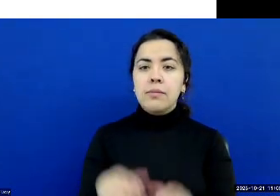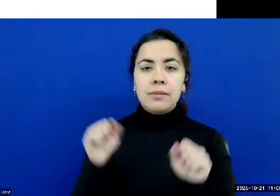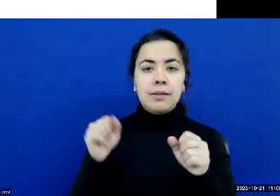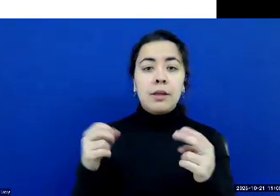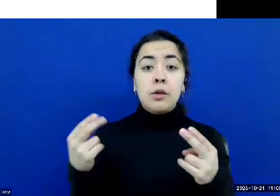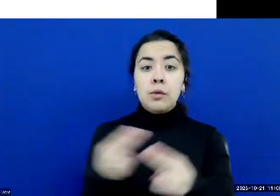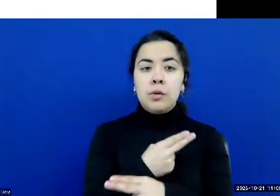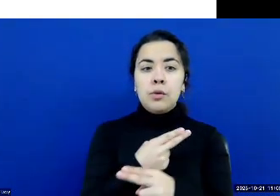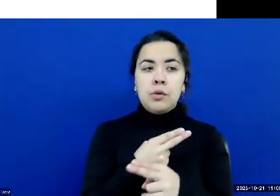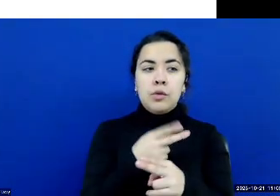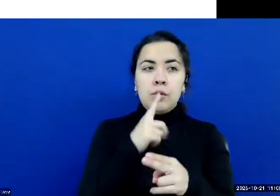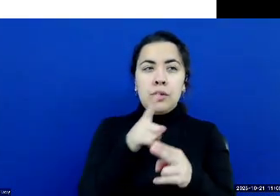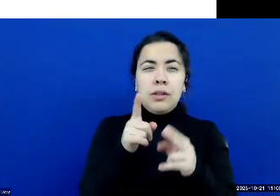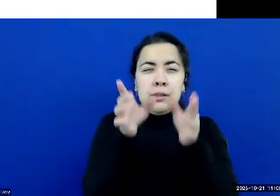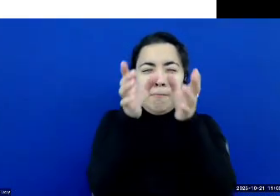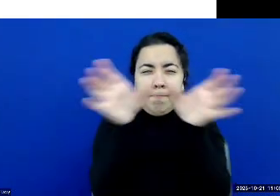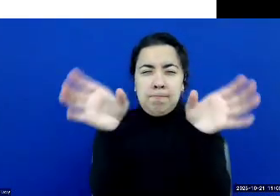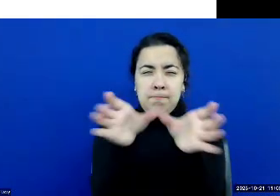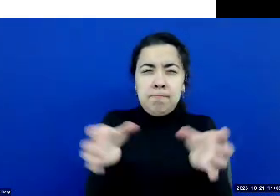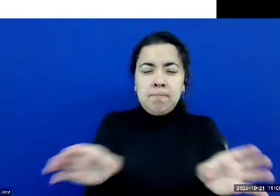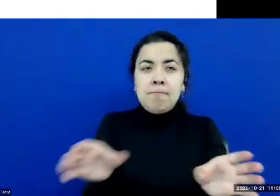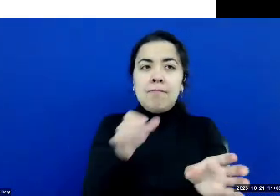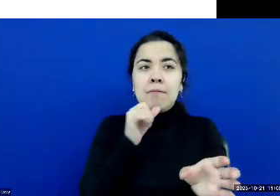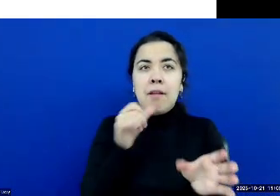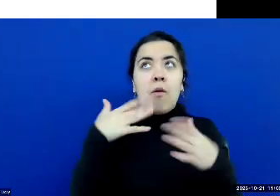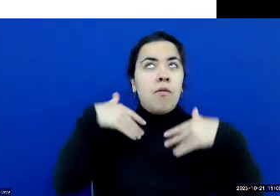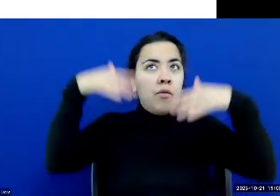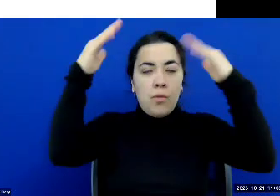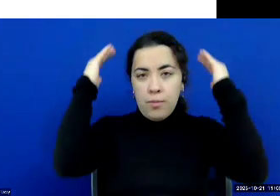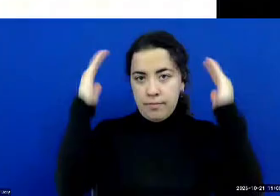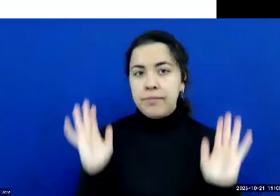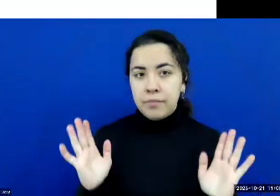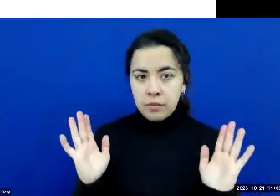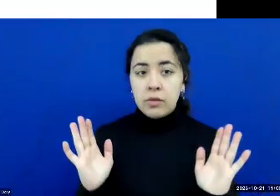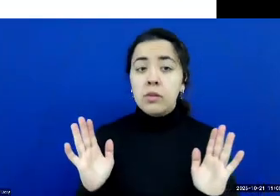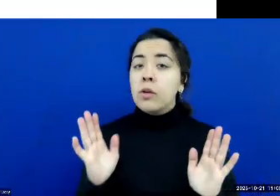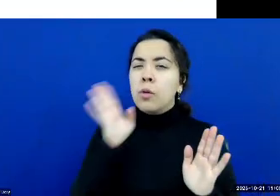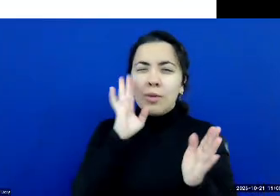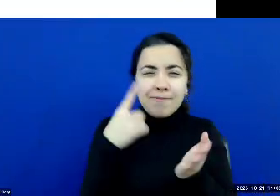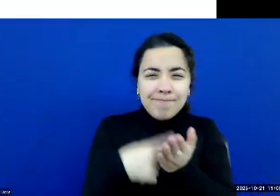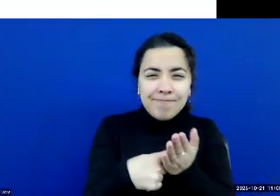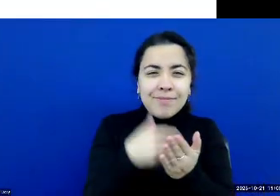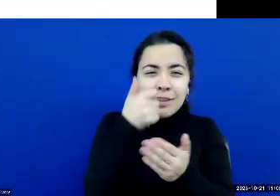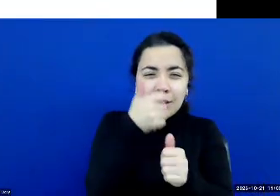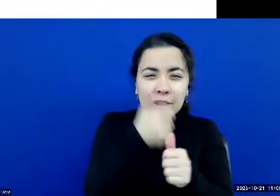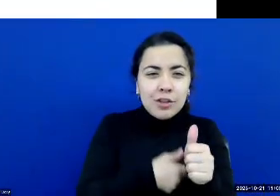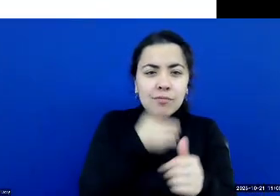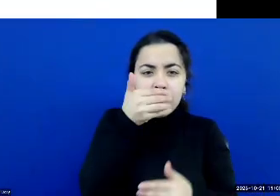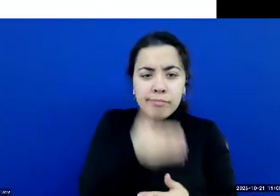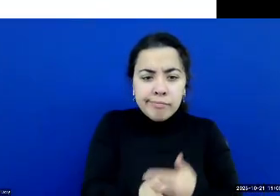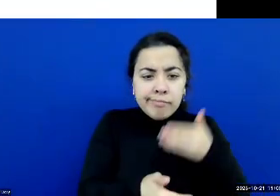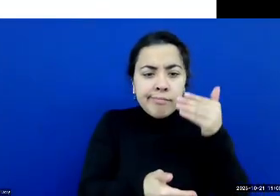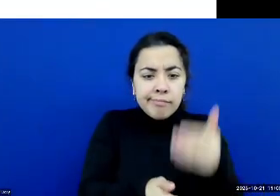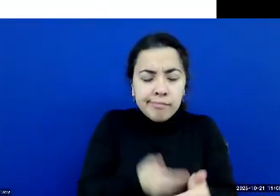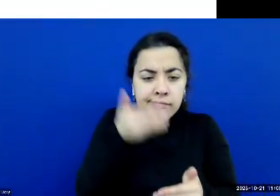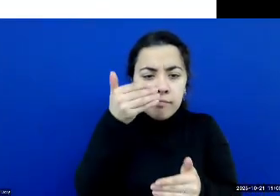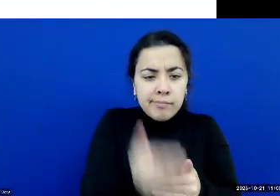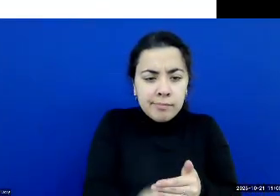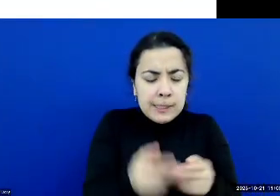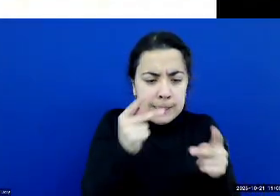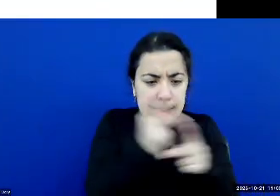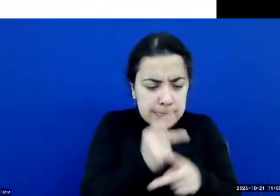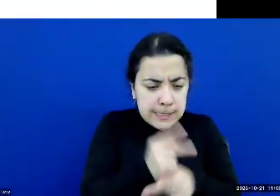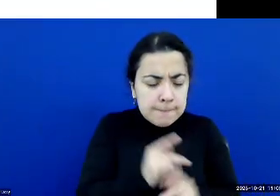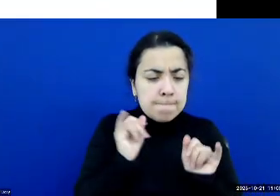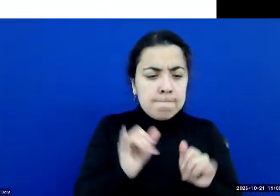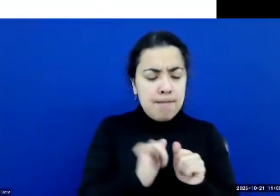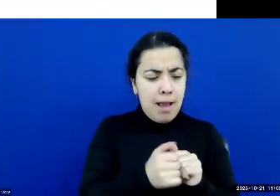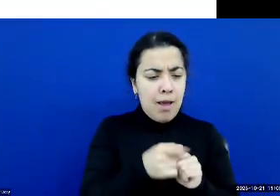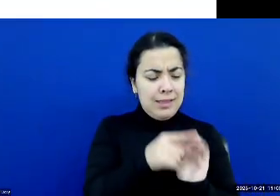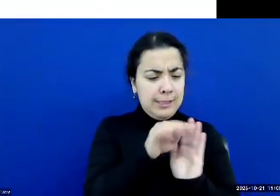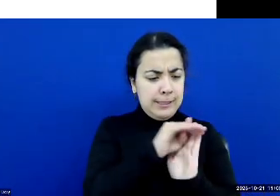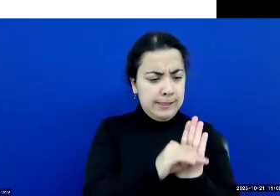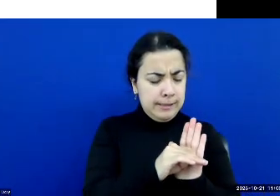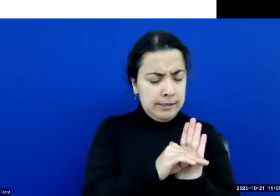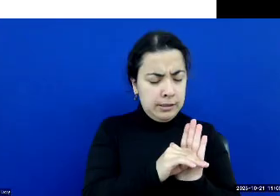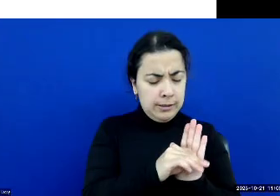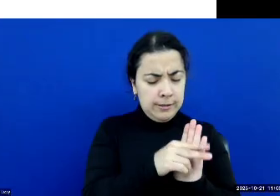Kathleen DeForest: And they can be used to help break it down so it's not quite so overwhelming, right? So we're gonna talk through each of these principles and figure out how we can use those